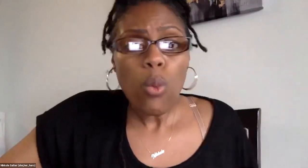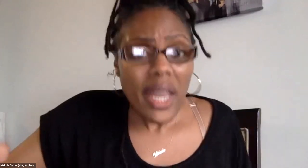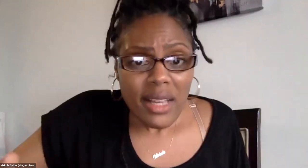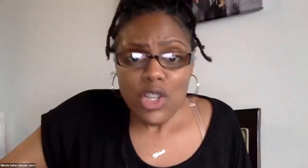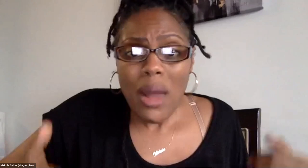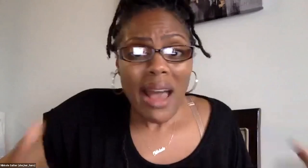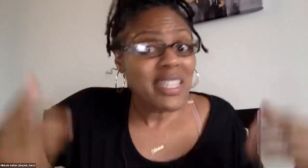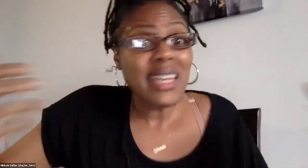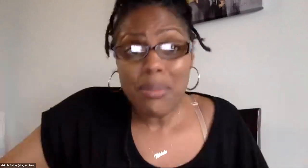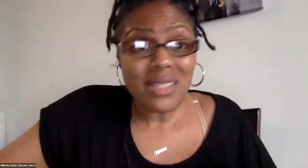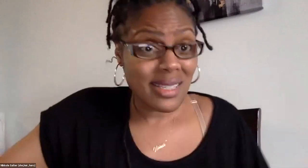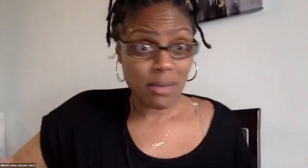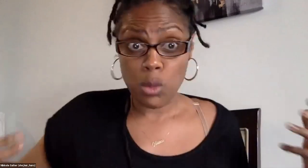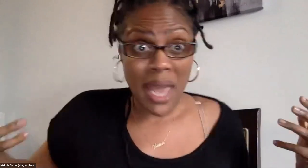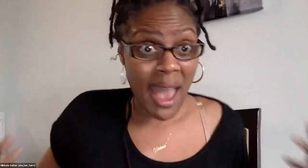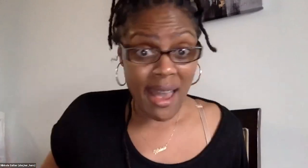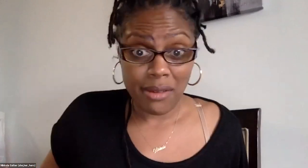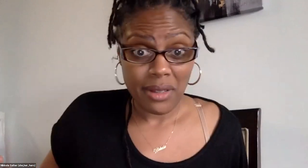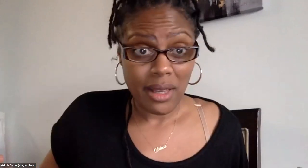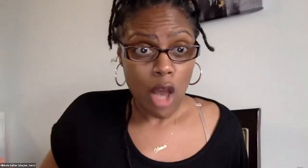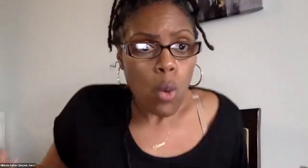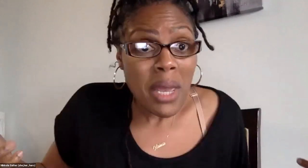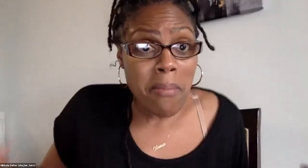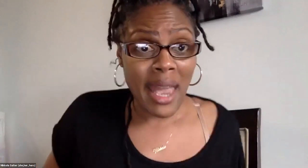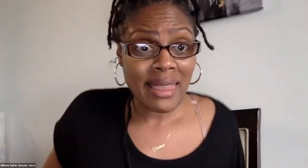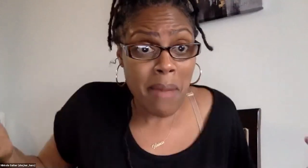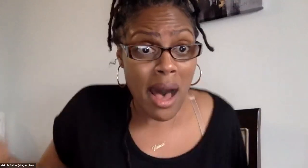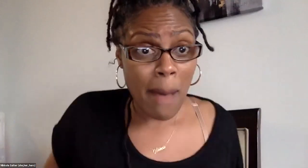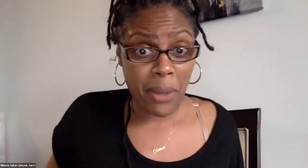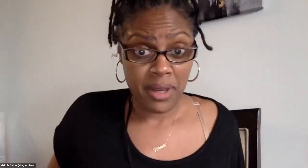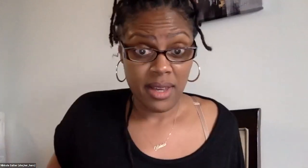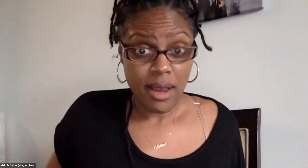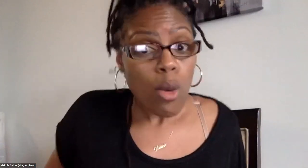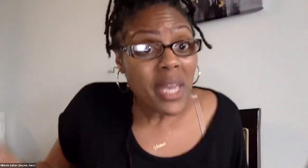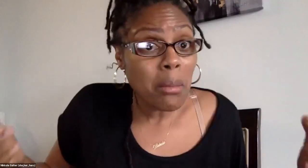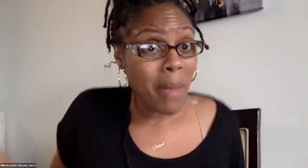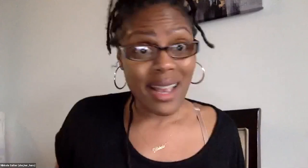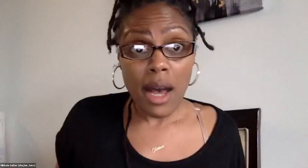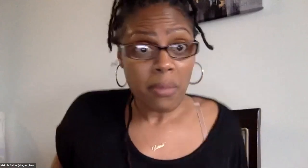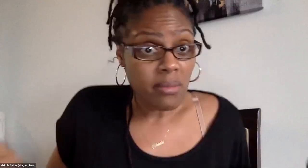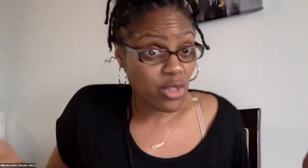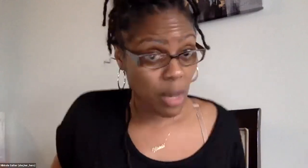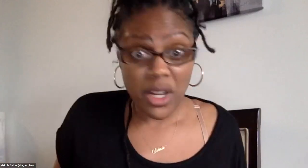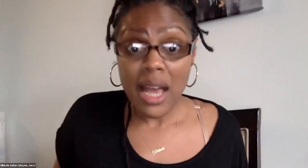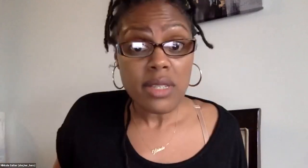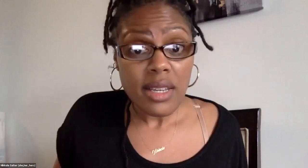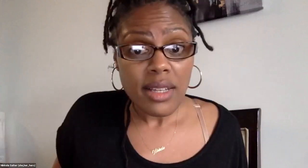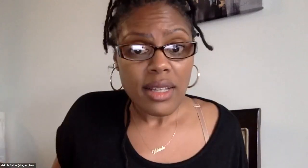We don't have to keep the systems we have. We made them up! We can make up something else!